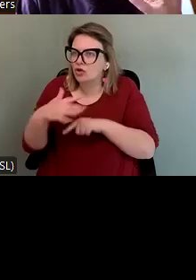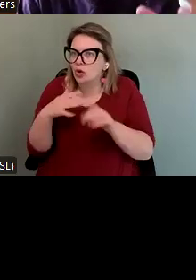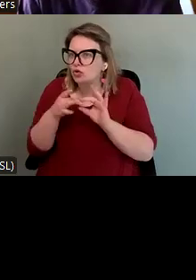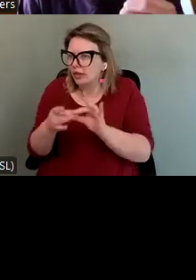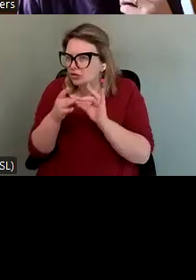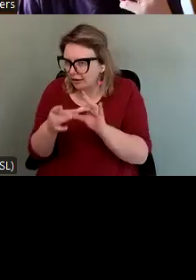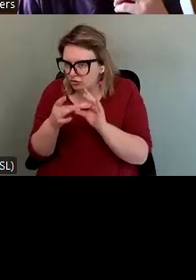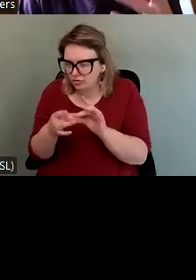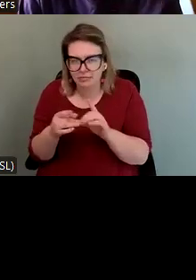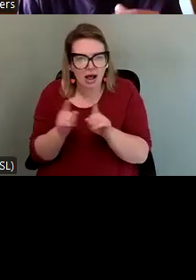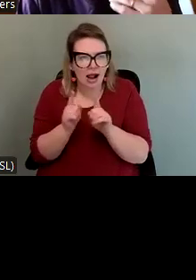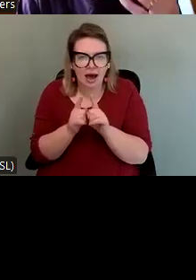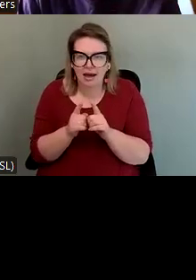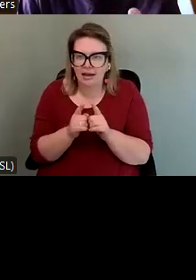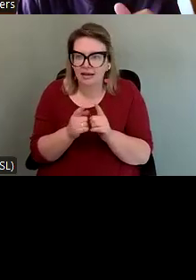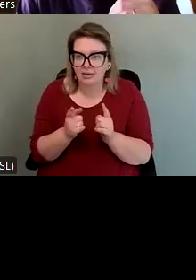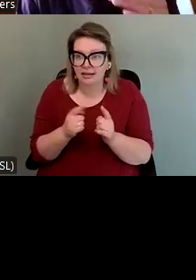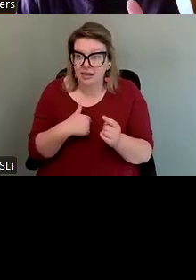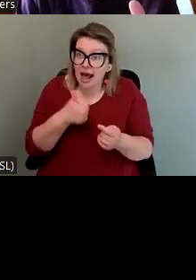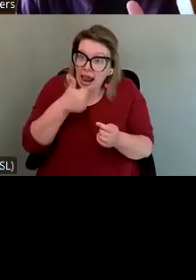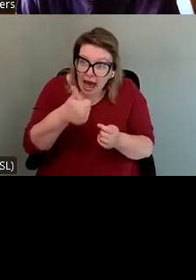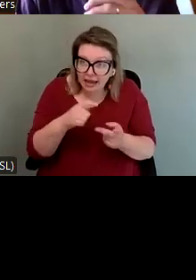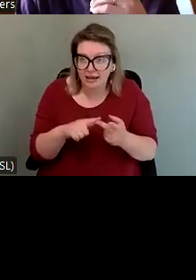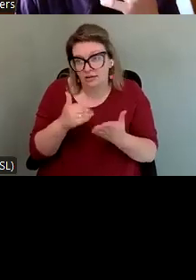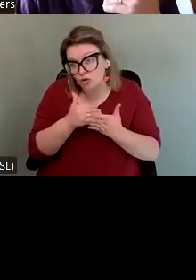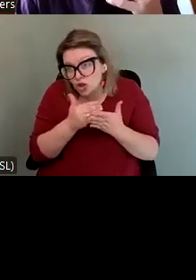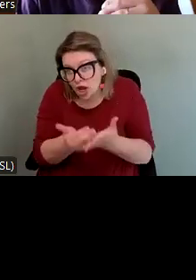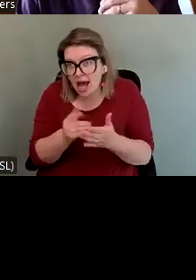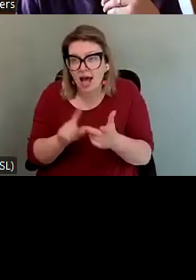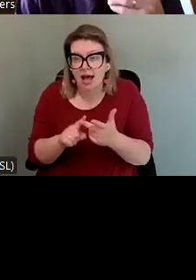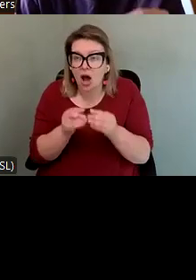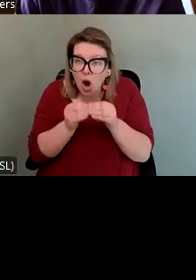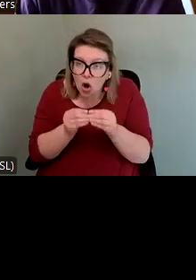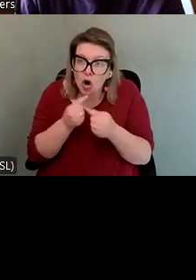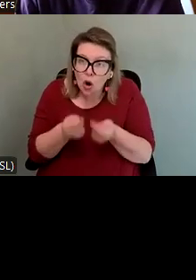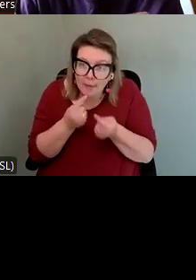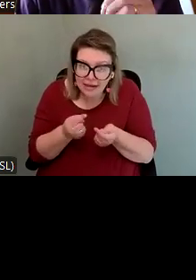Things that you are liking and sharing and commenting on, those are things that you are actively doing.